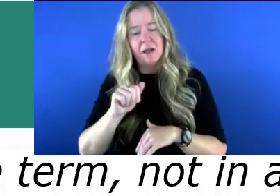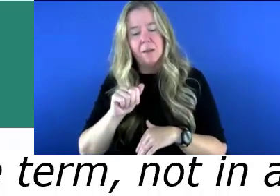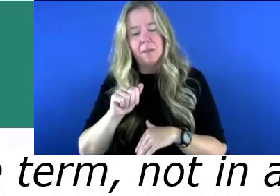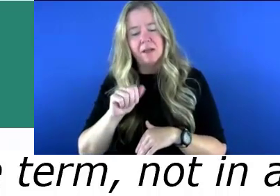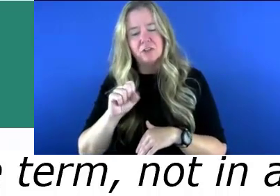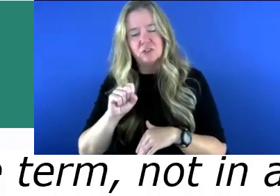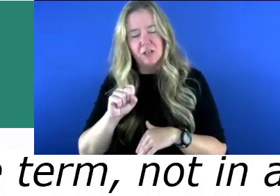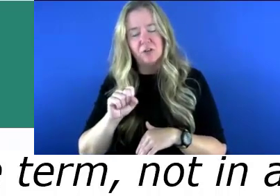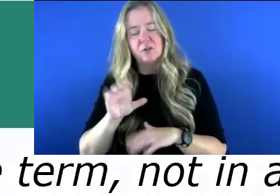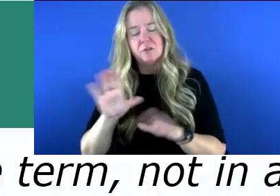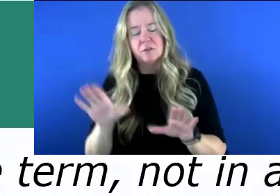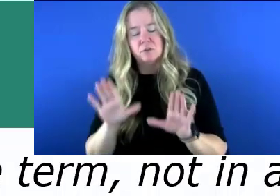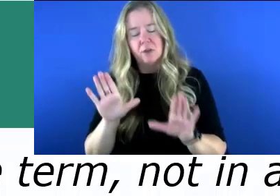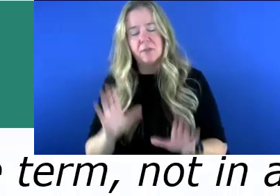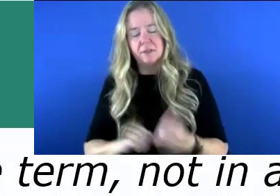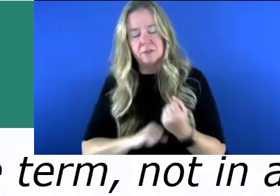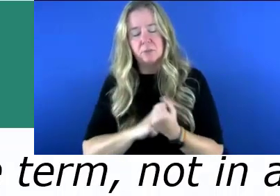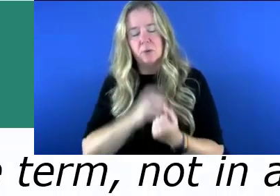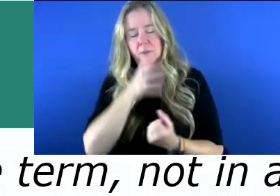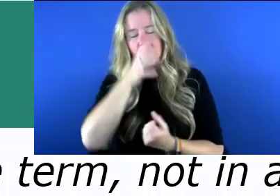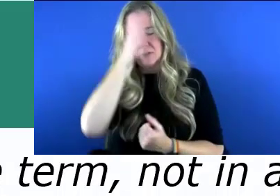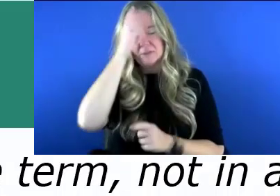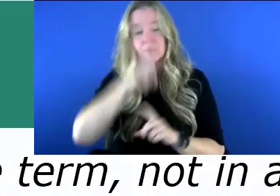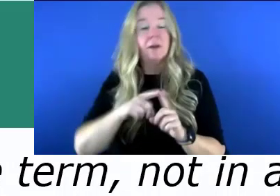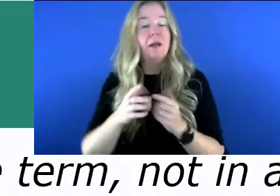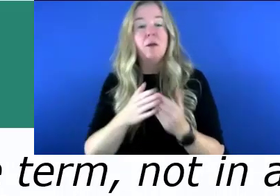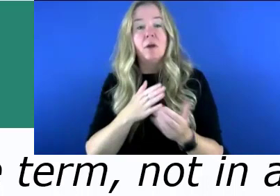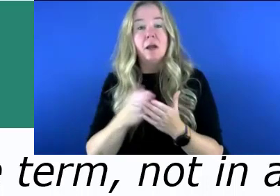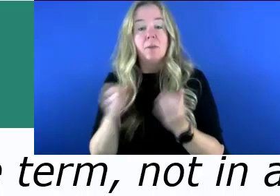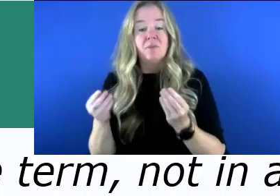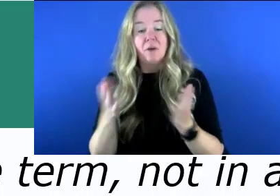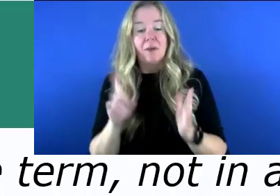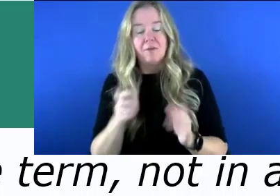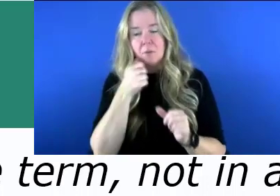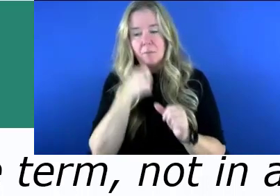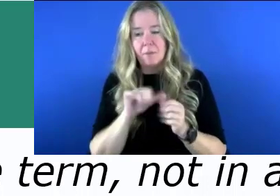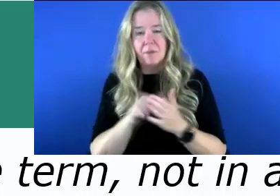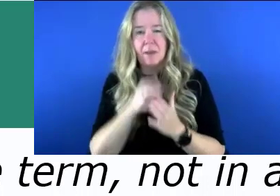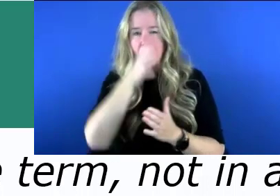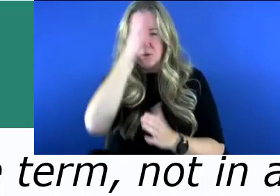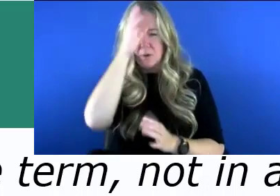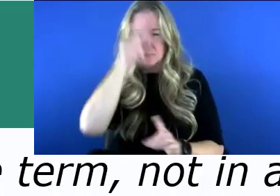supporting parents. But as providers, we have to remember that parent perspective.